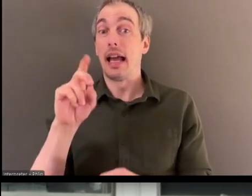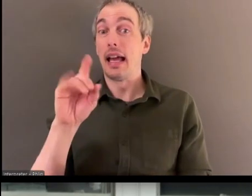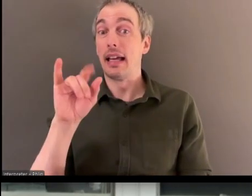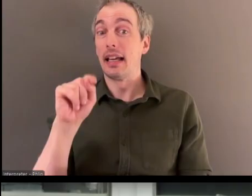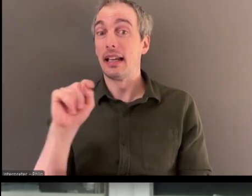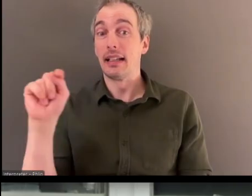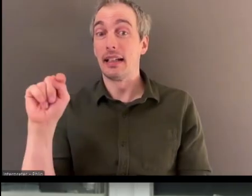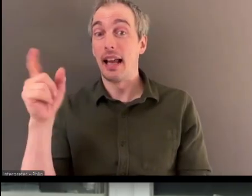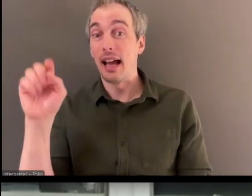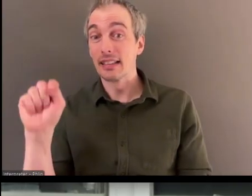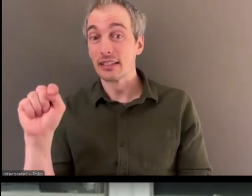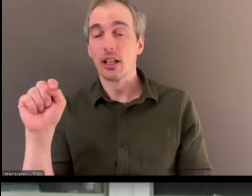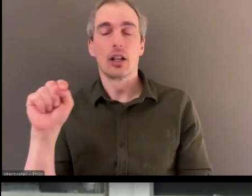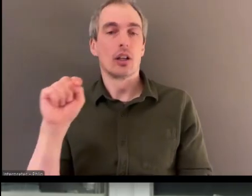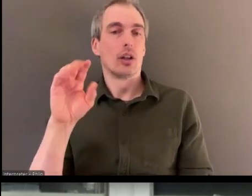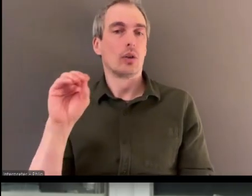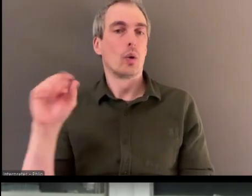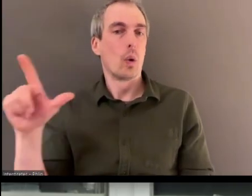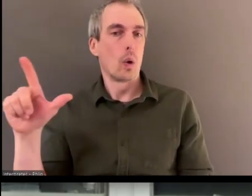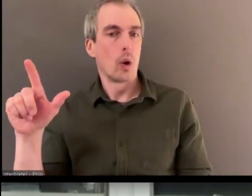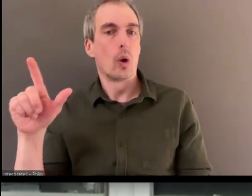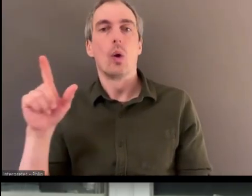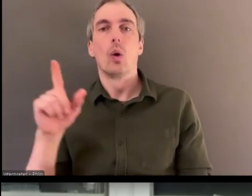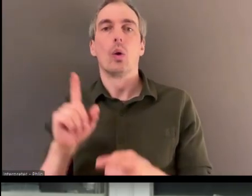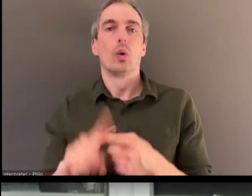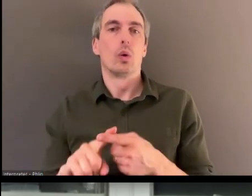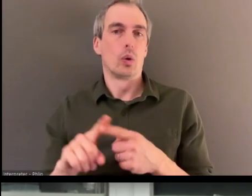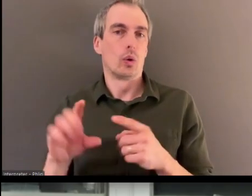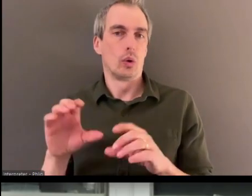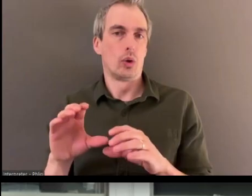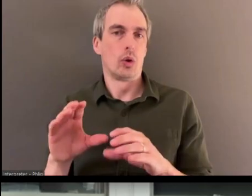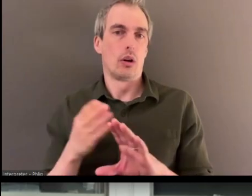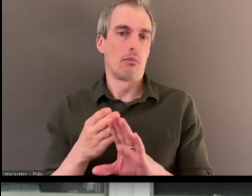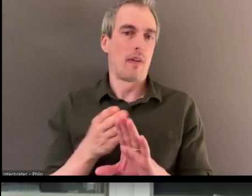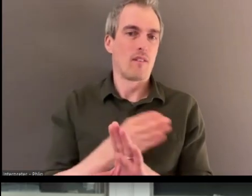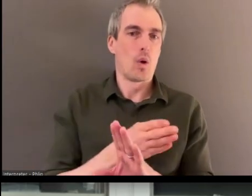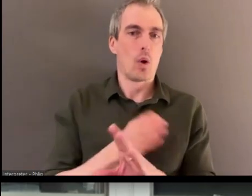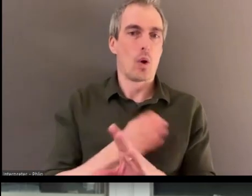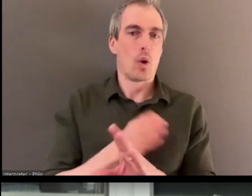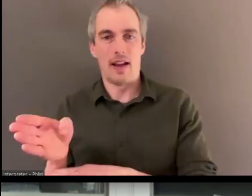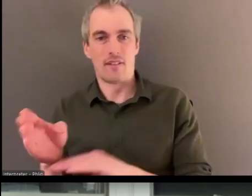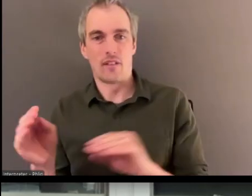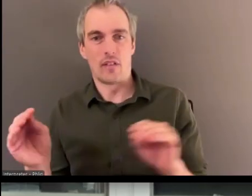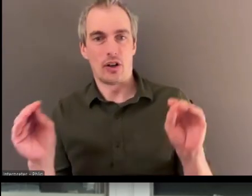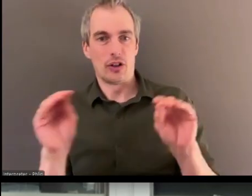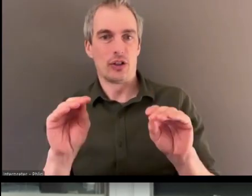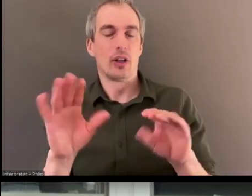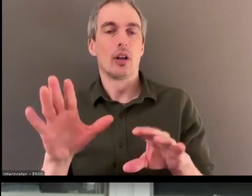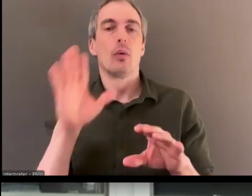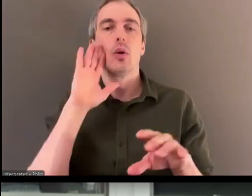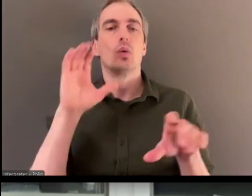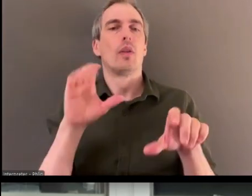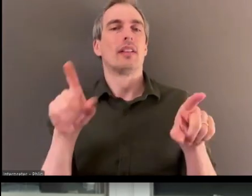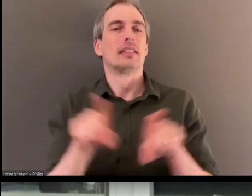for the before and the after. It does the same thing when it encounters an image and it actually spawns a new sub-agent whose only